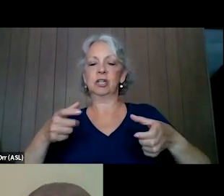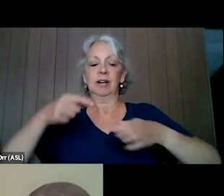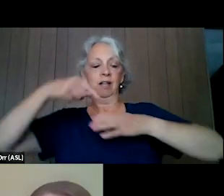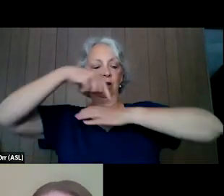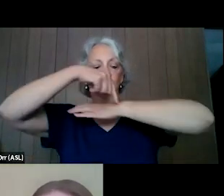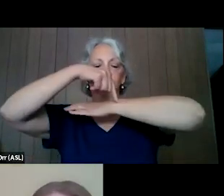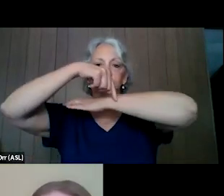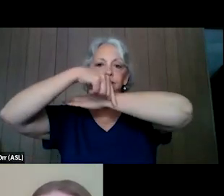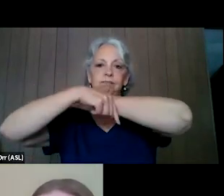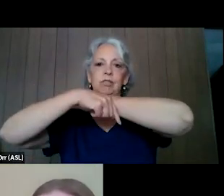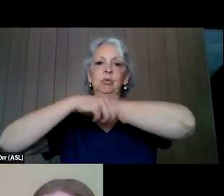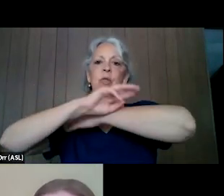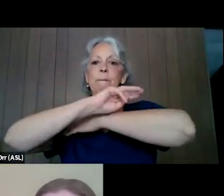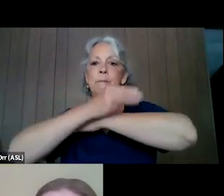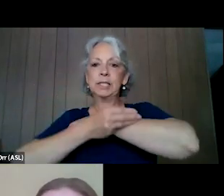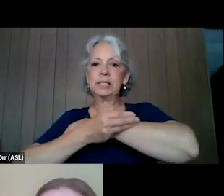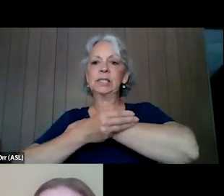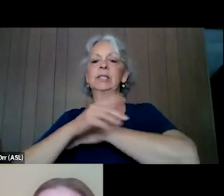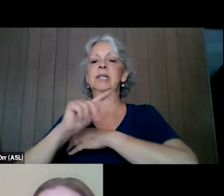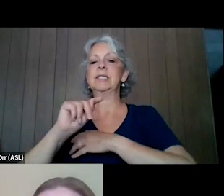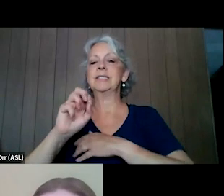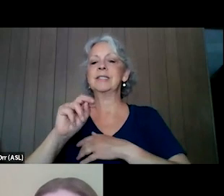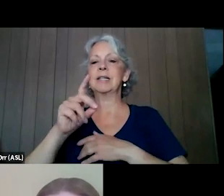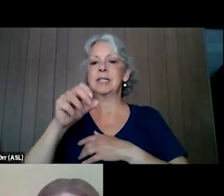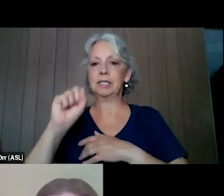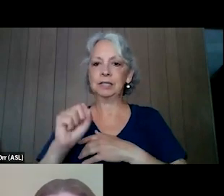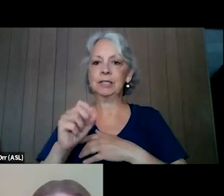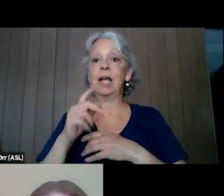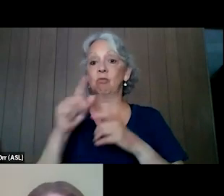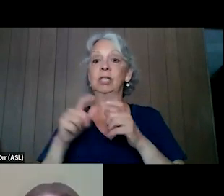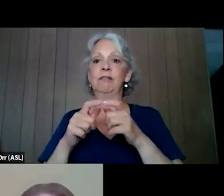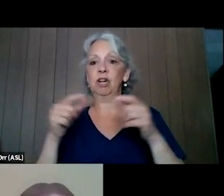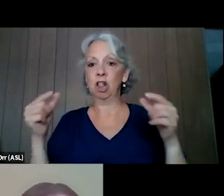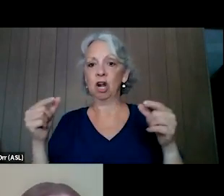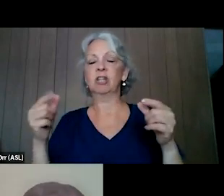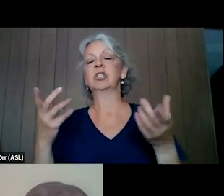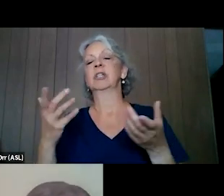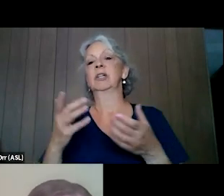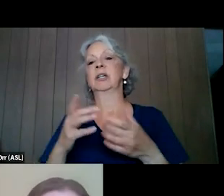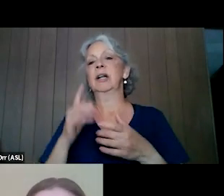as he mentioned, in muscles and even tendons. And they can become quite large and extensive. And I think Alicia, I had mentioned this,